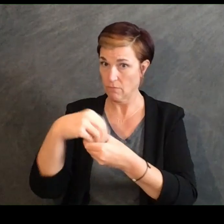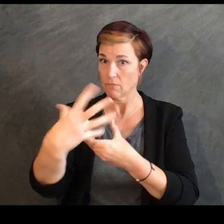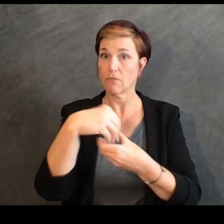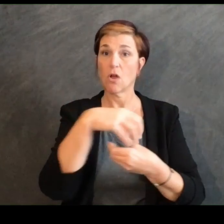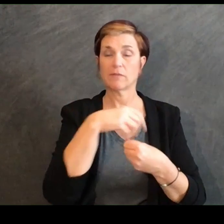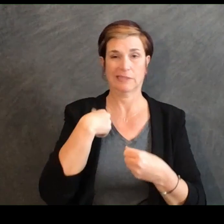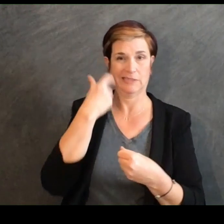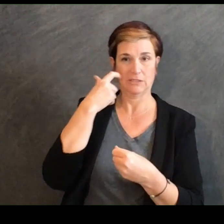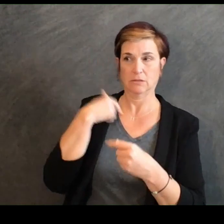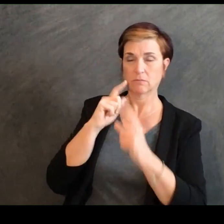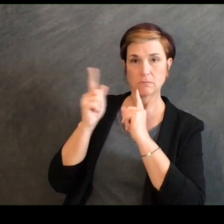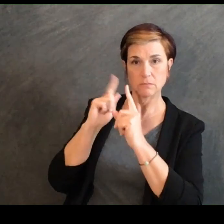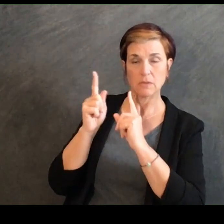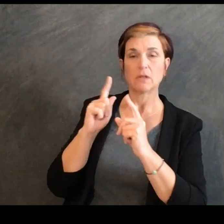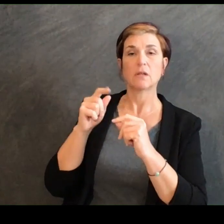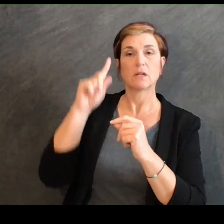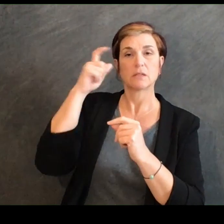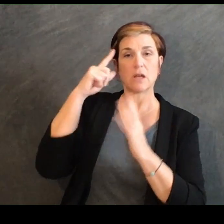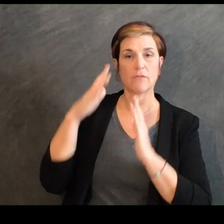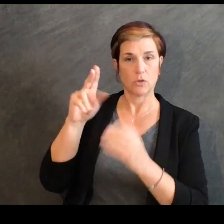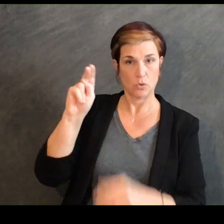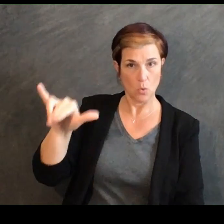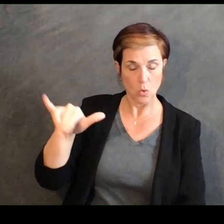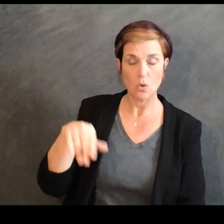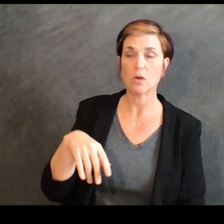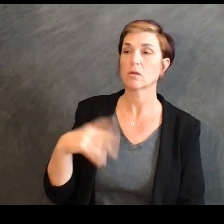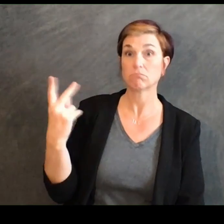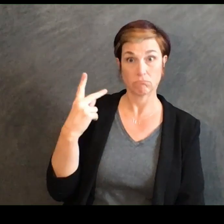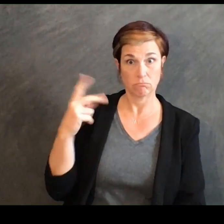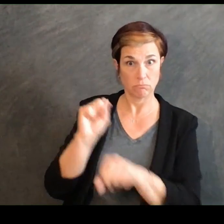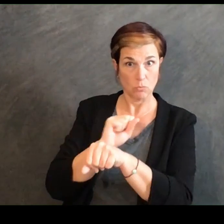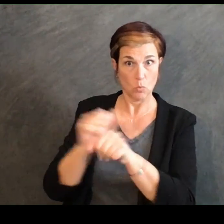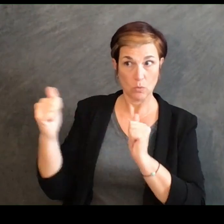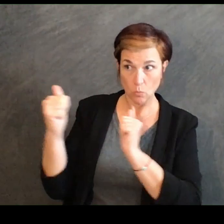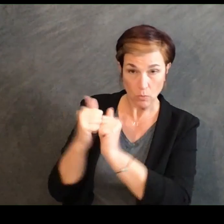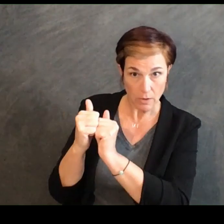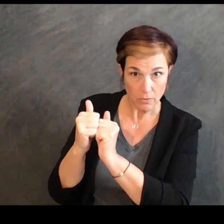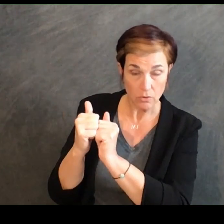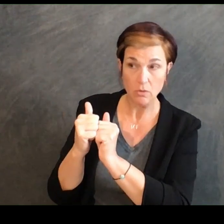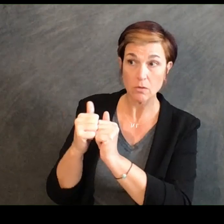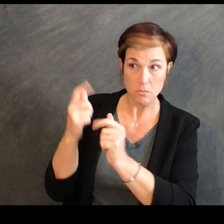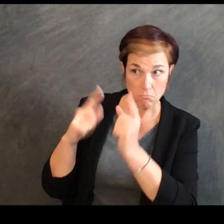good conversation and we're working very strongly with many states including New